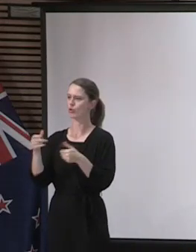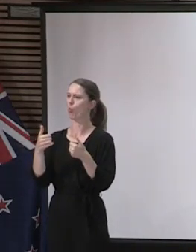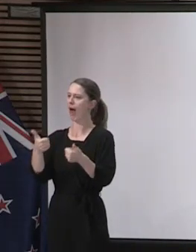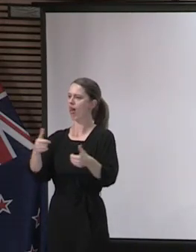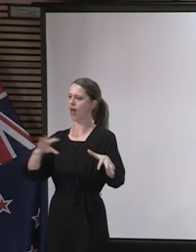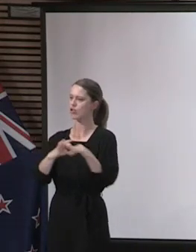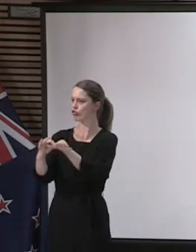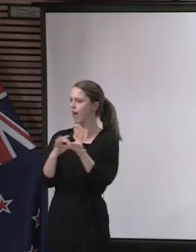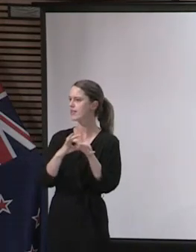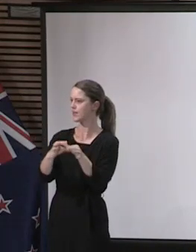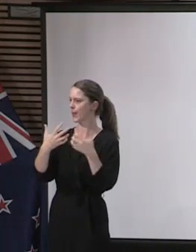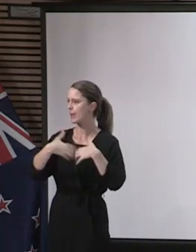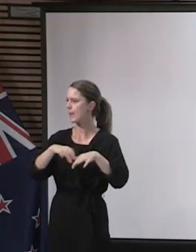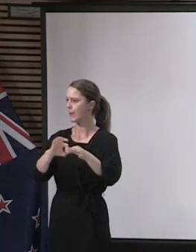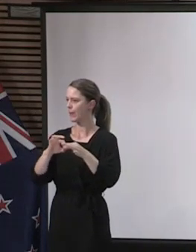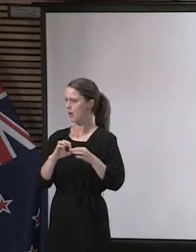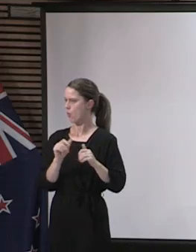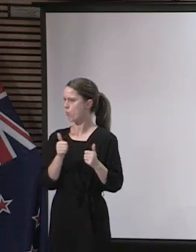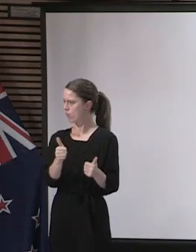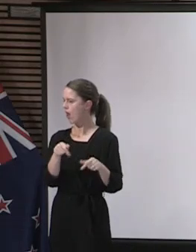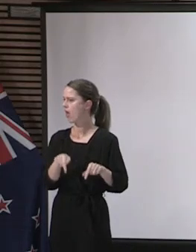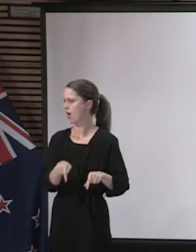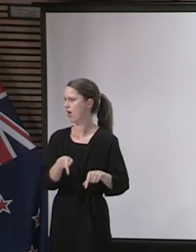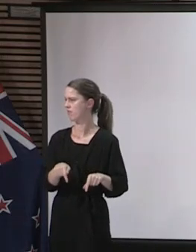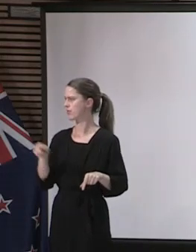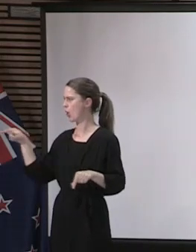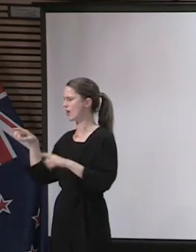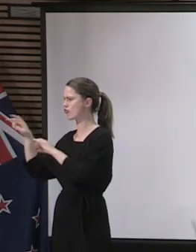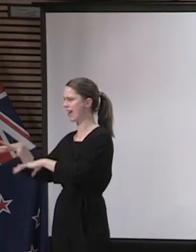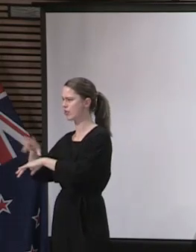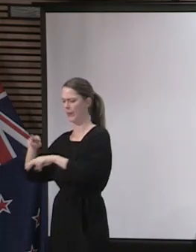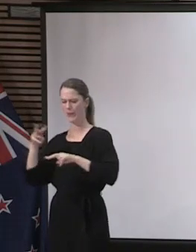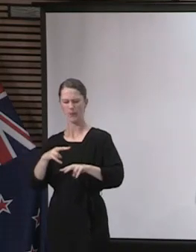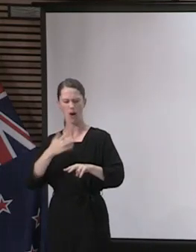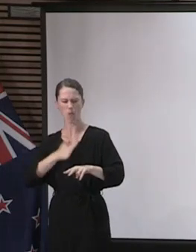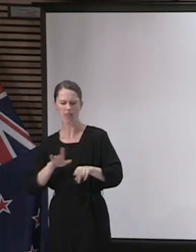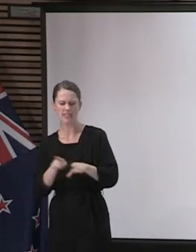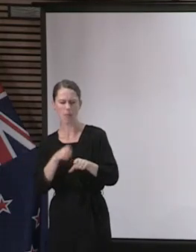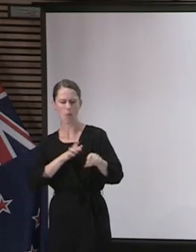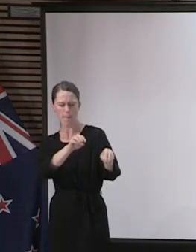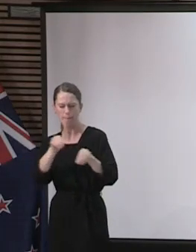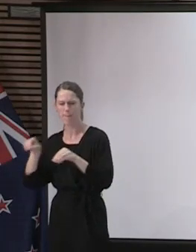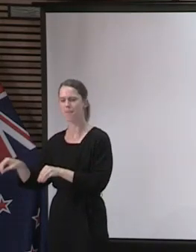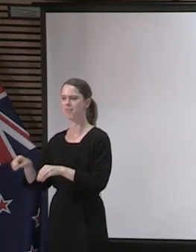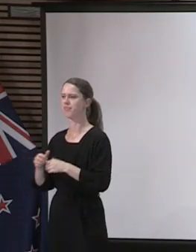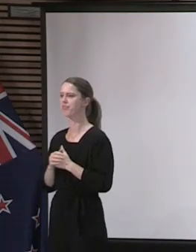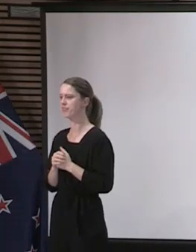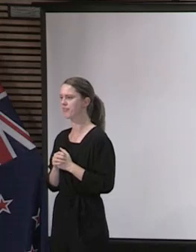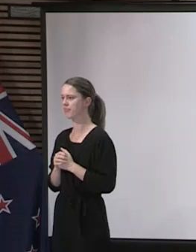integration between primary and secondary care and the opportunities afforded by our